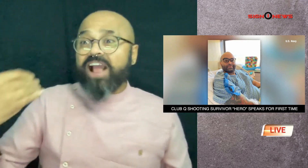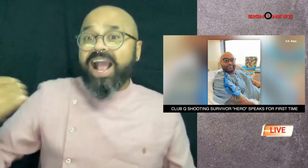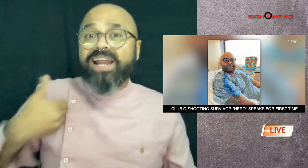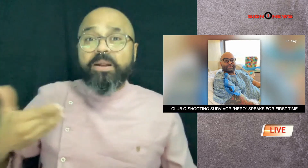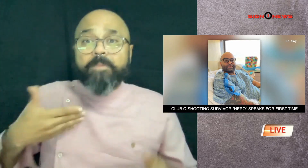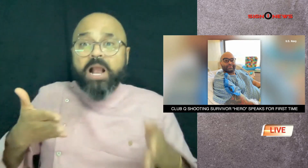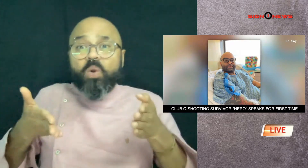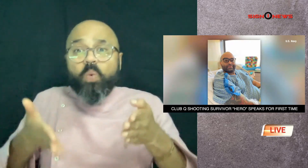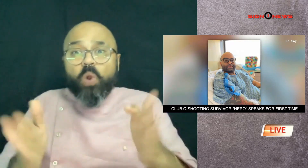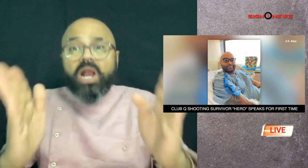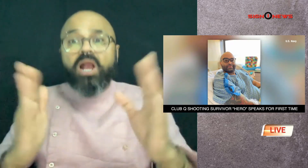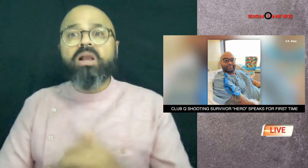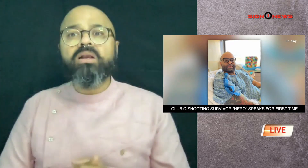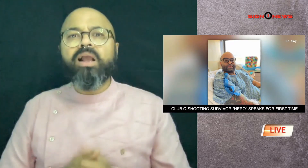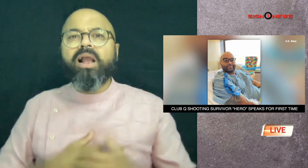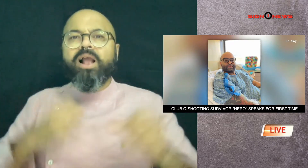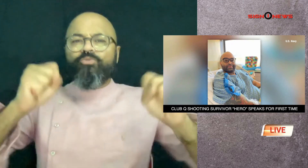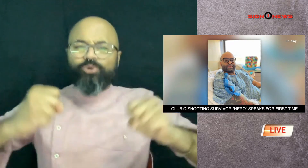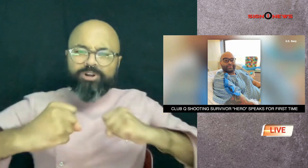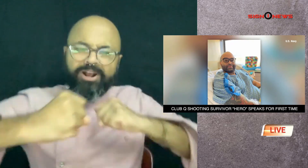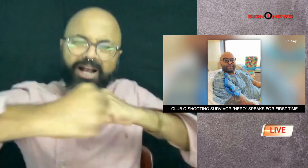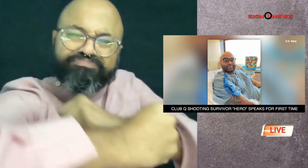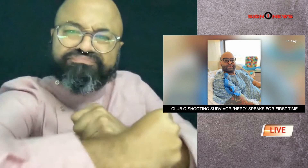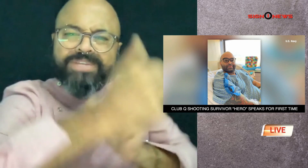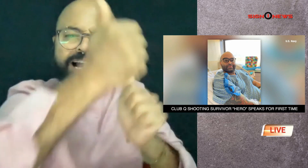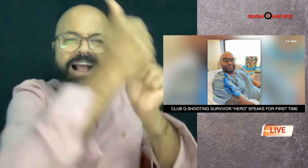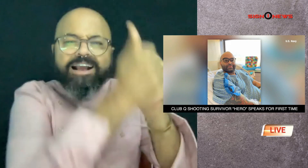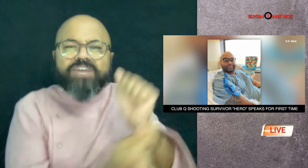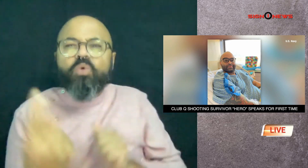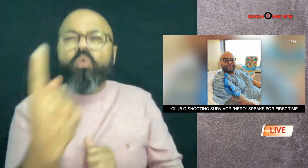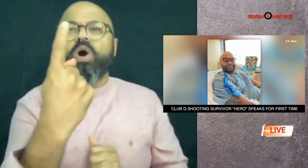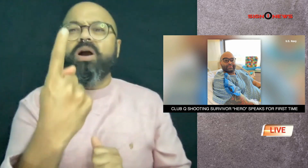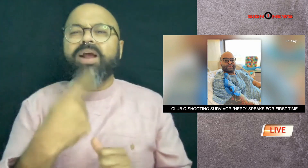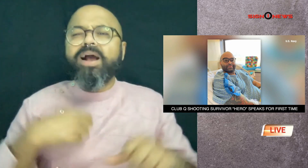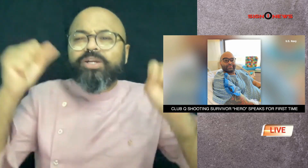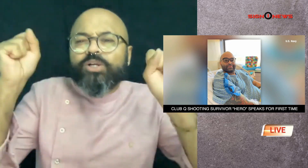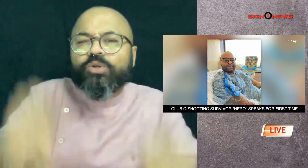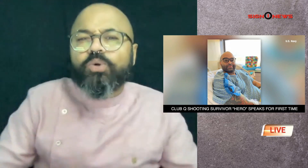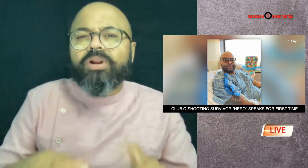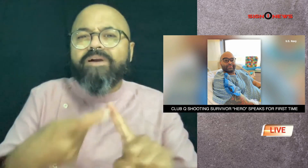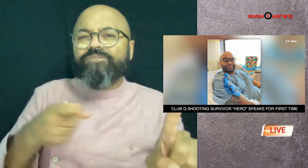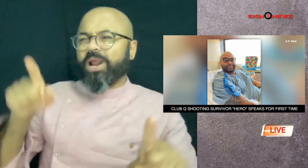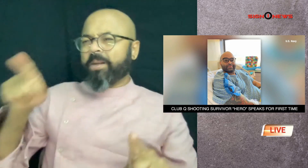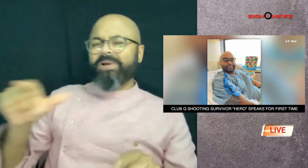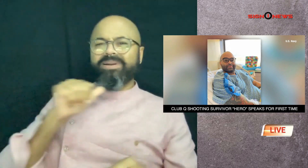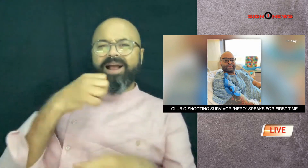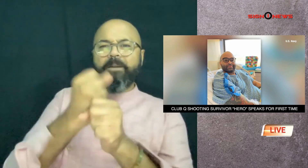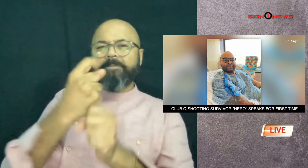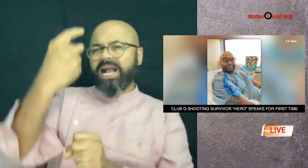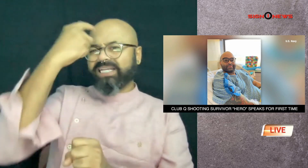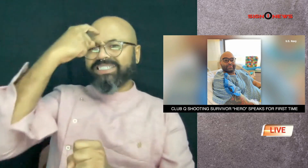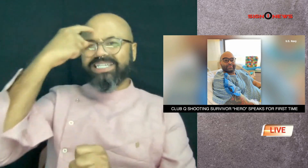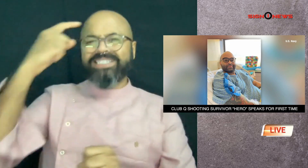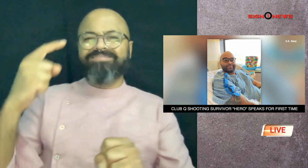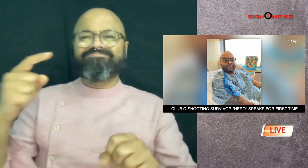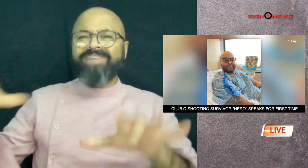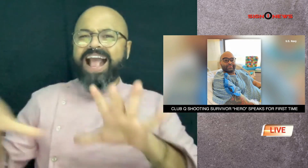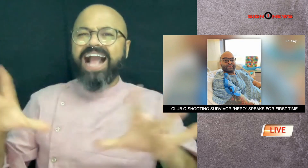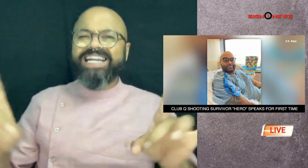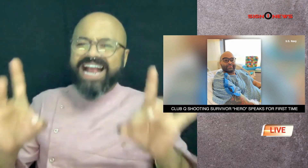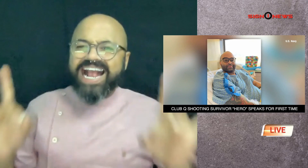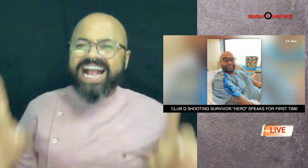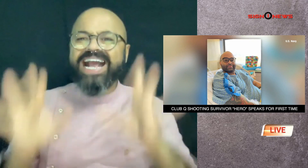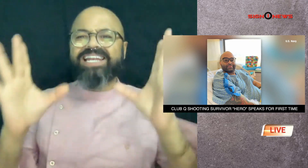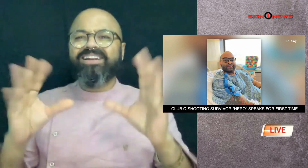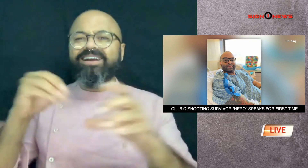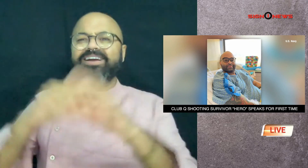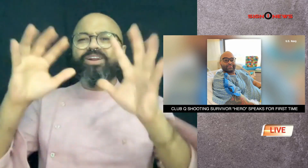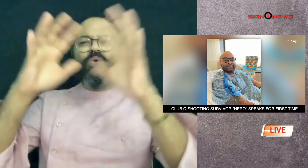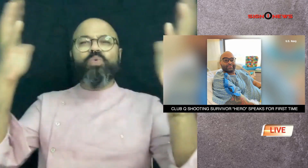he said quote if I had my way I would shield everyone I could from the nonsensical acts of hate